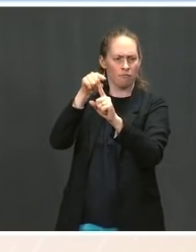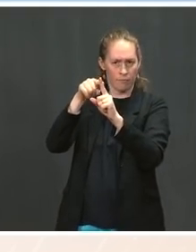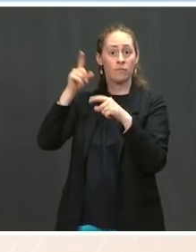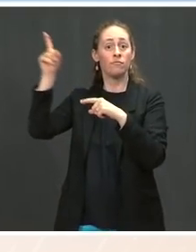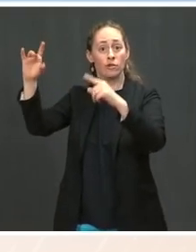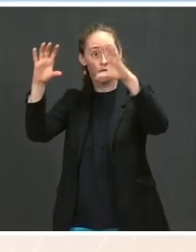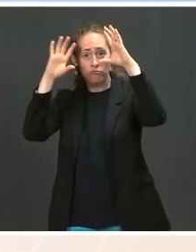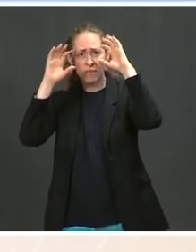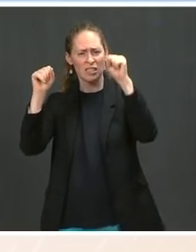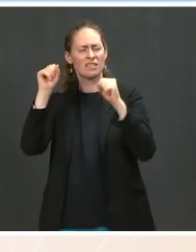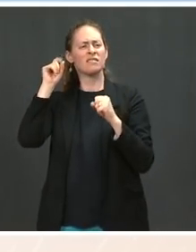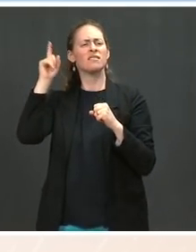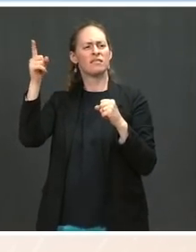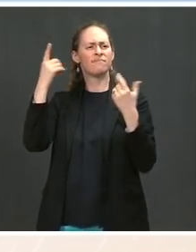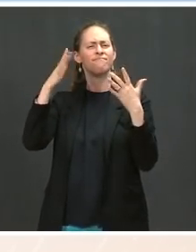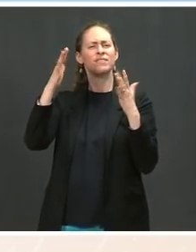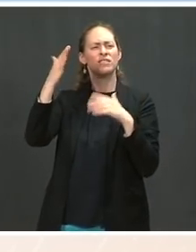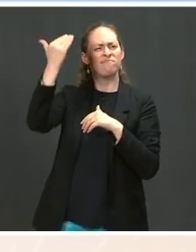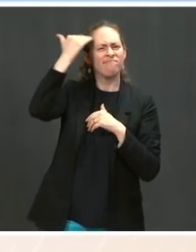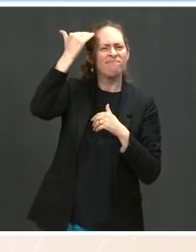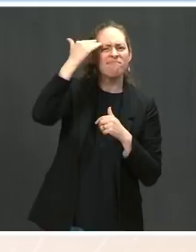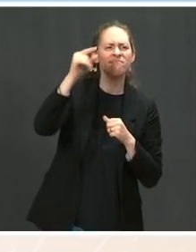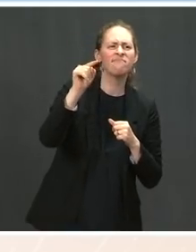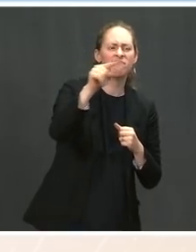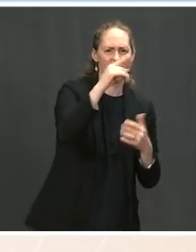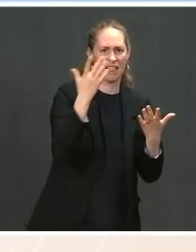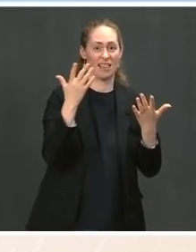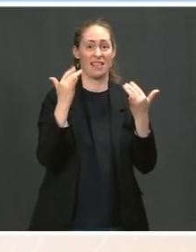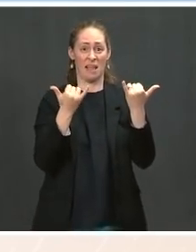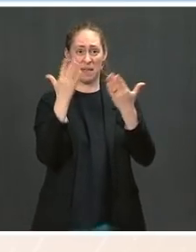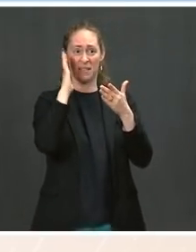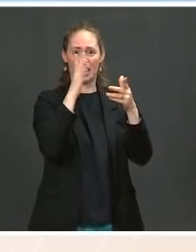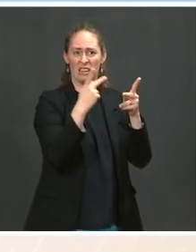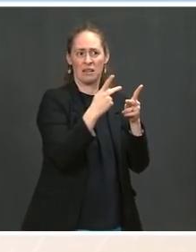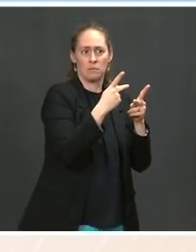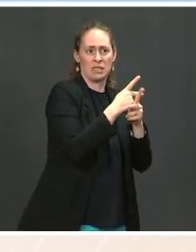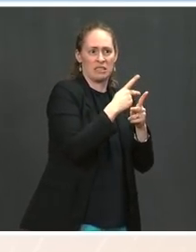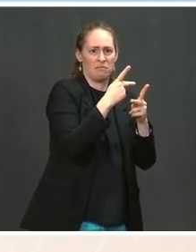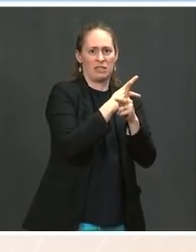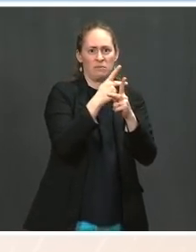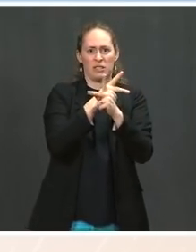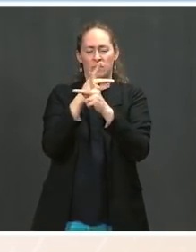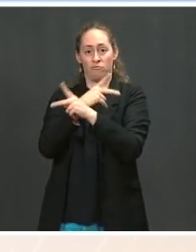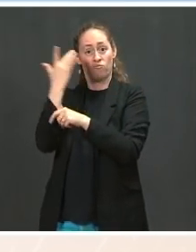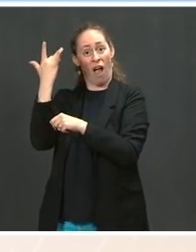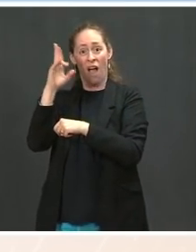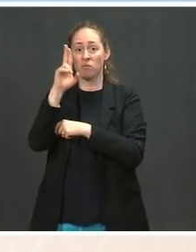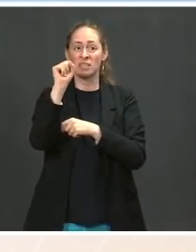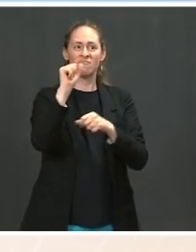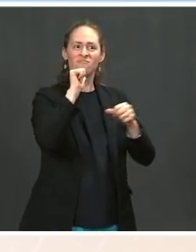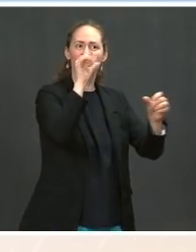in the next couple of years without U.S. and coalition support. Should we read into this decision that --